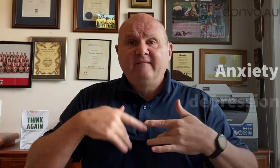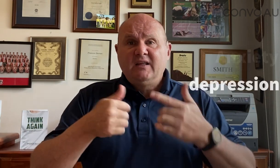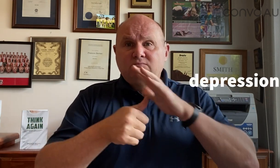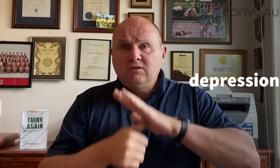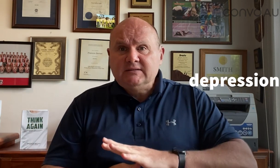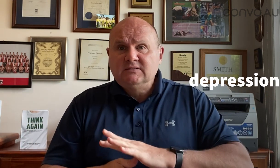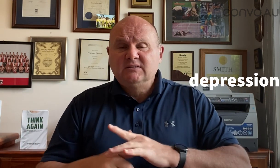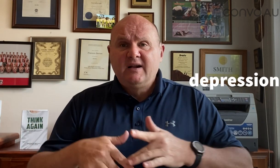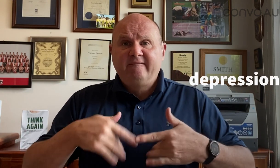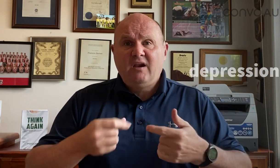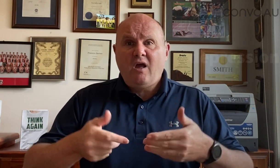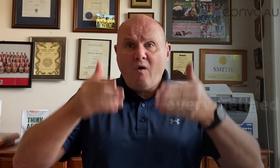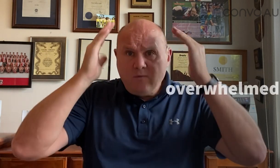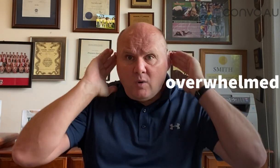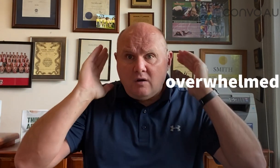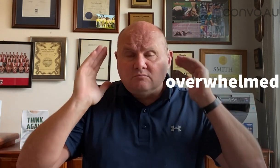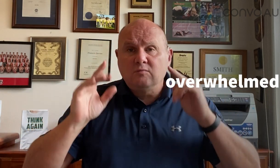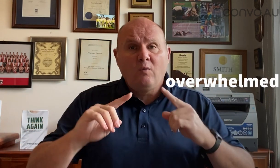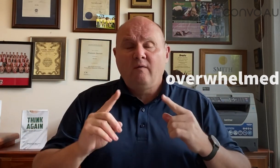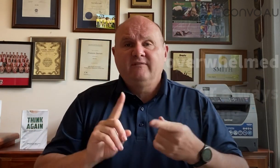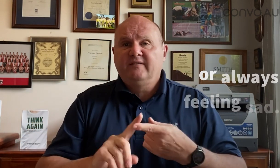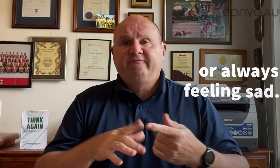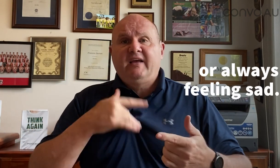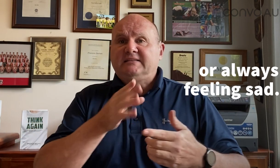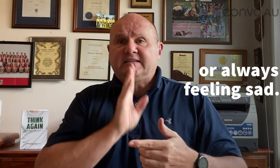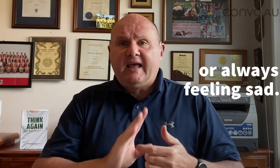depression, feeling overwhelmed or always feeling sad.